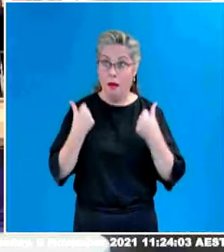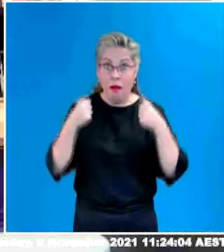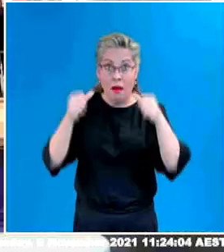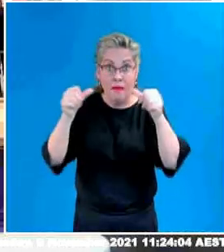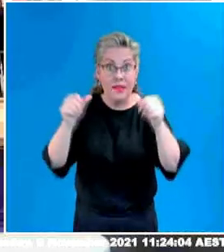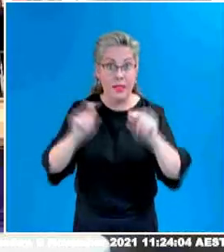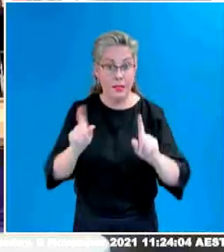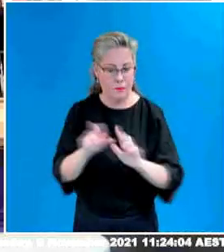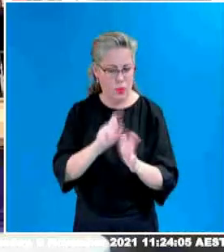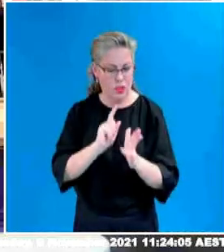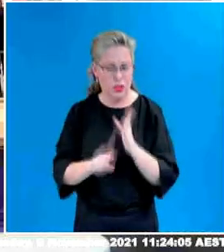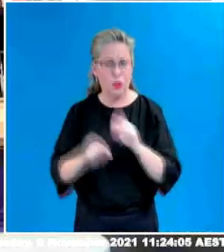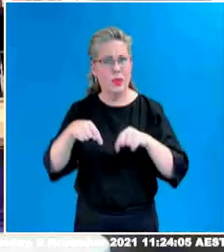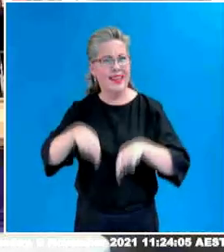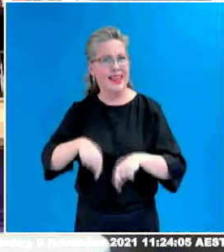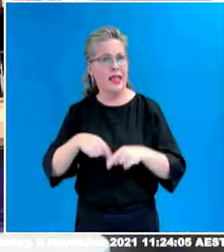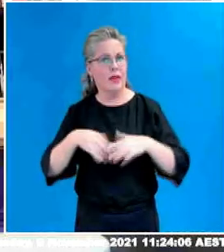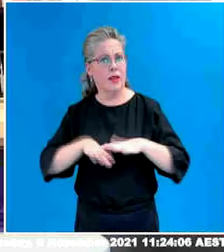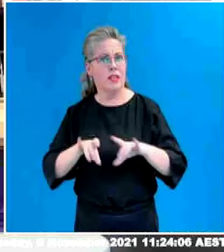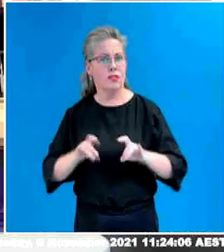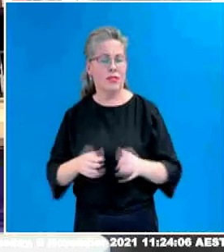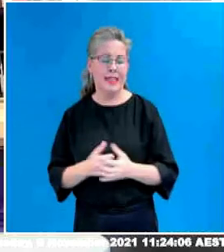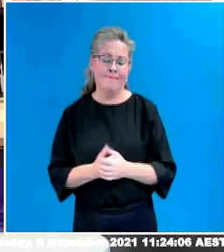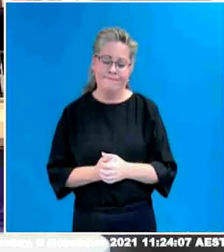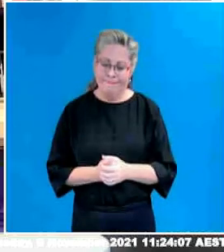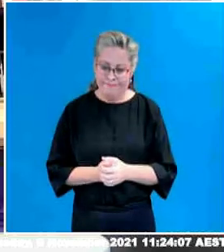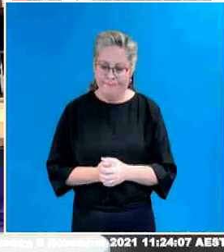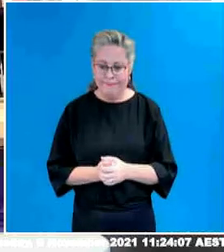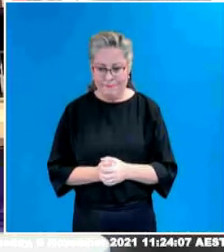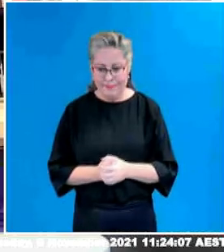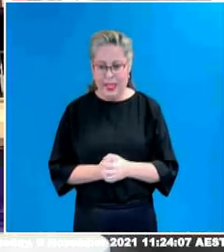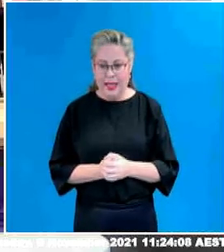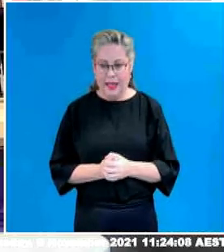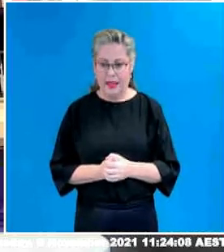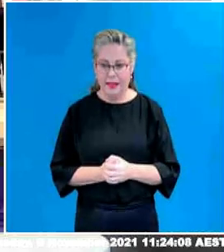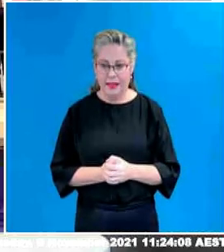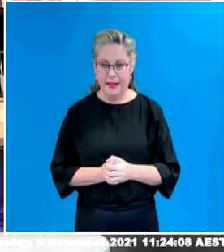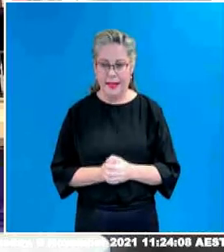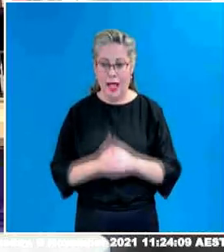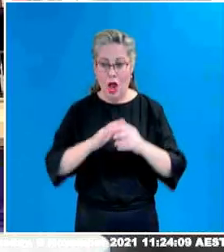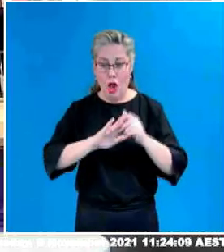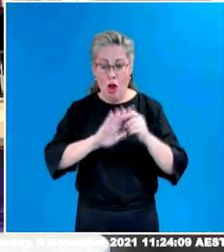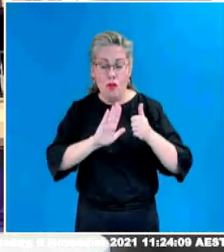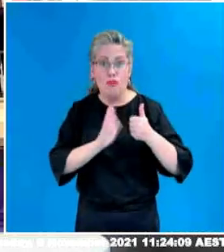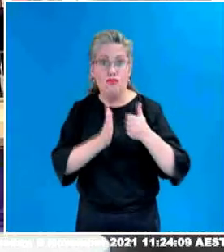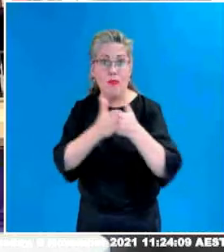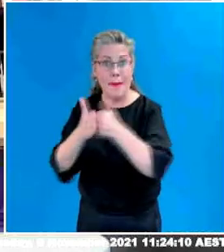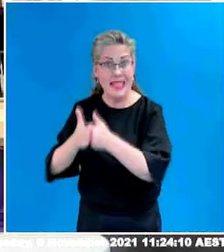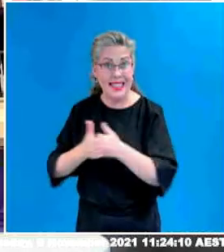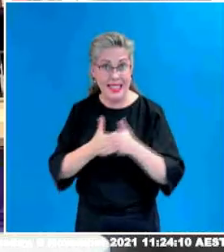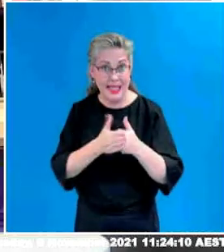One is the fact that there is no explicit requirement around remedy on that.